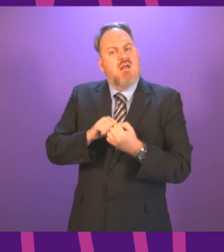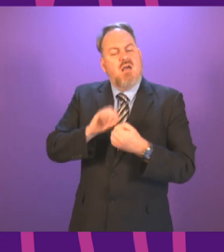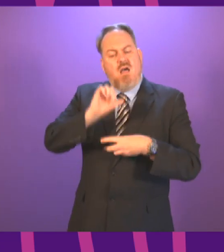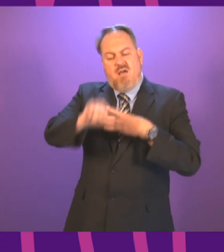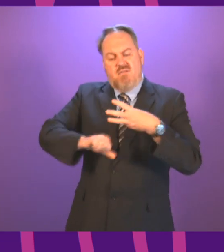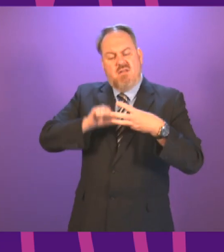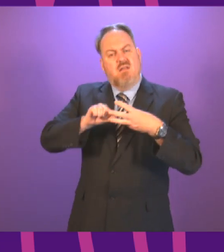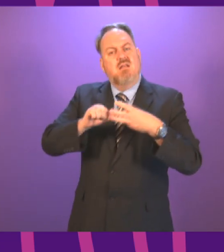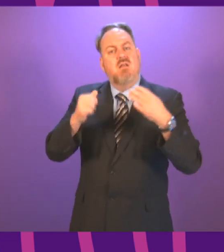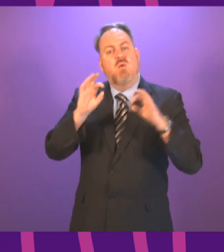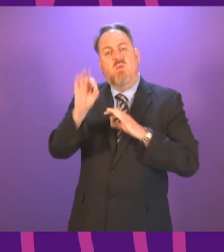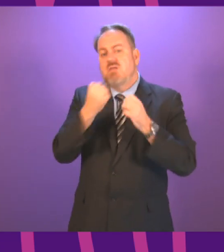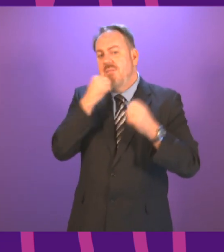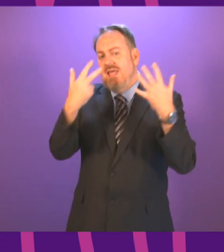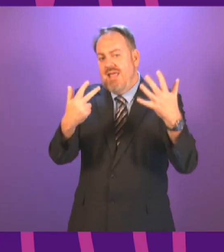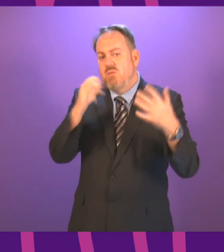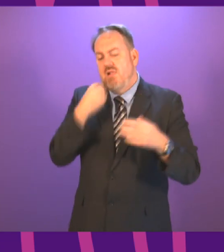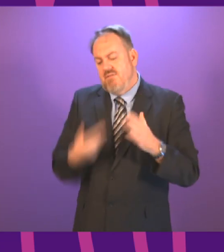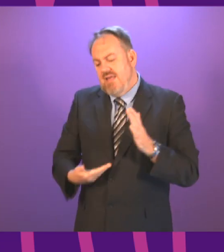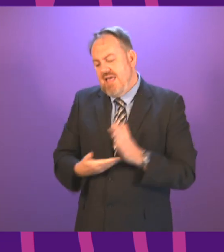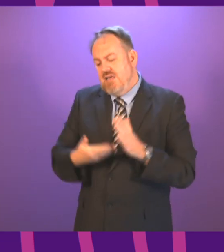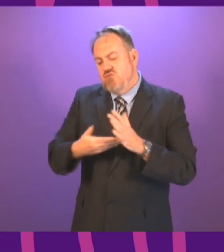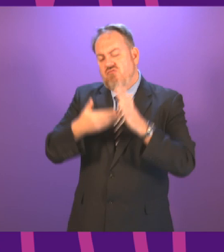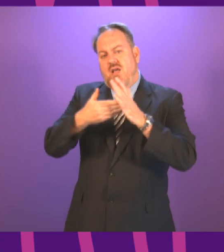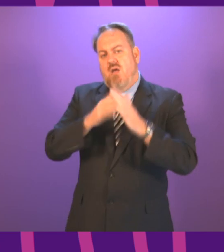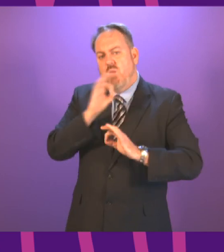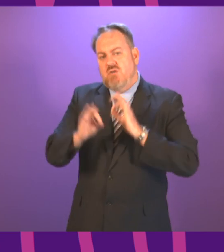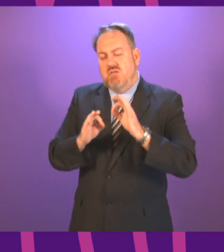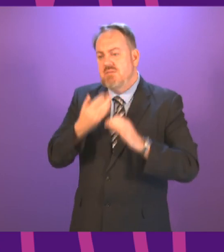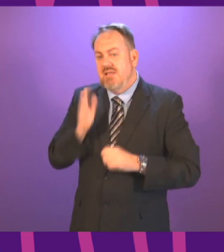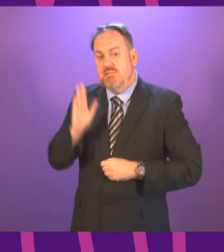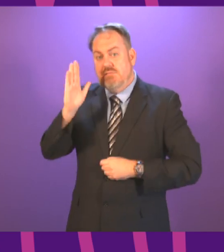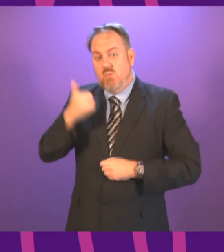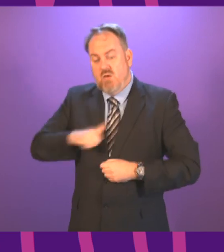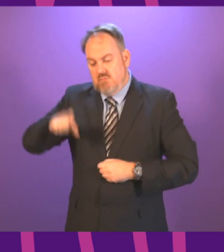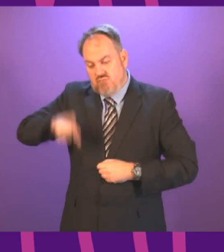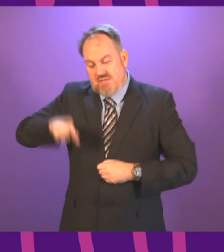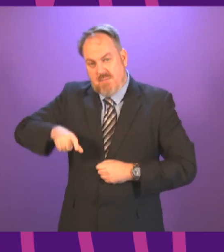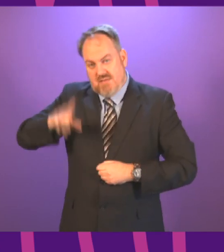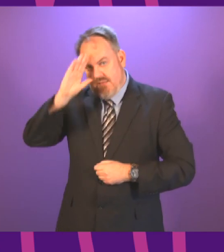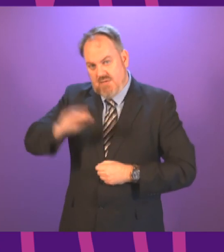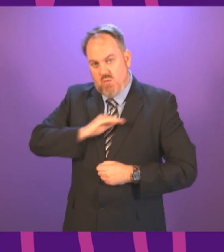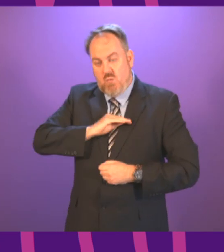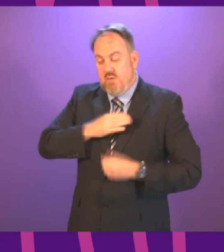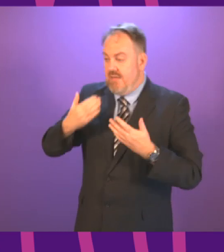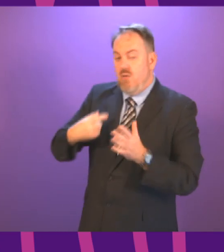we will take the supplementary questions after the last question, which is question 8.